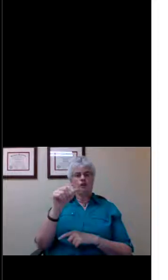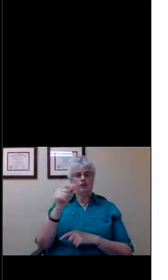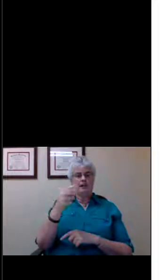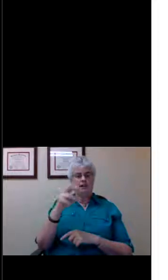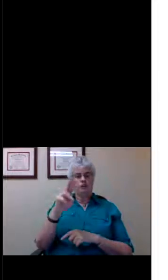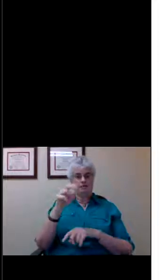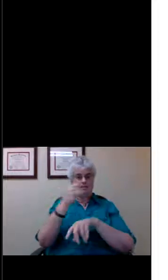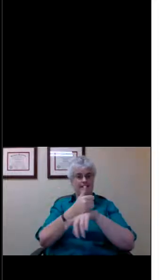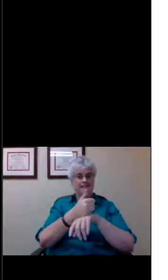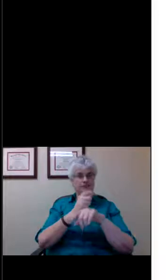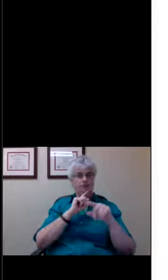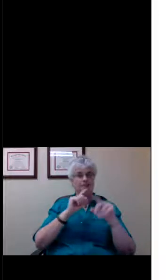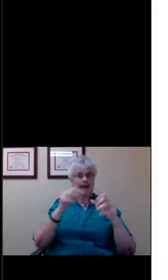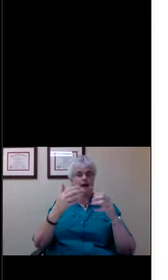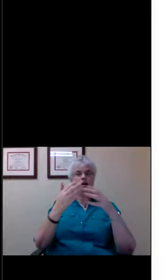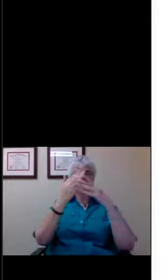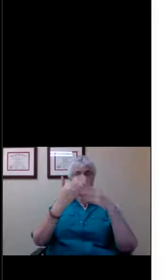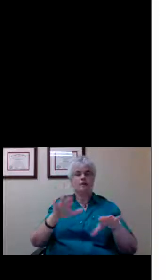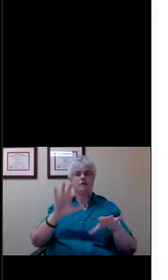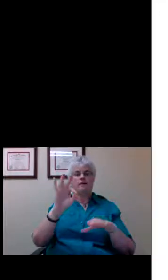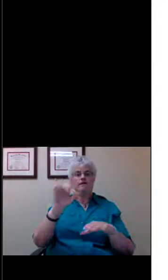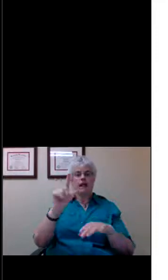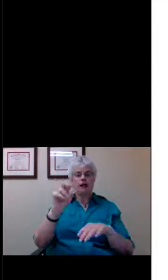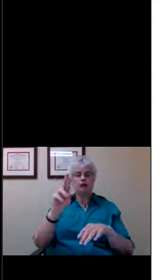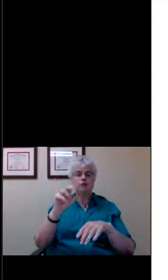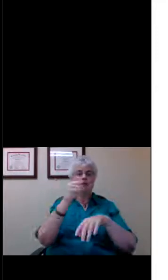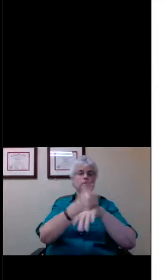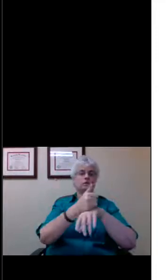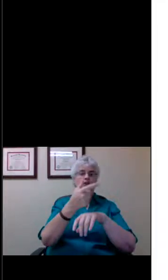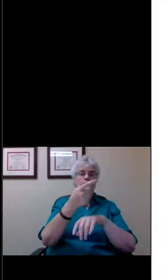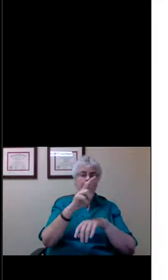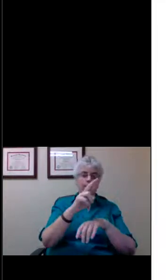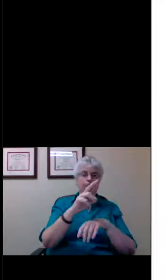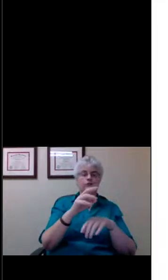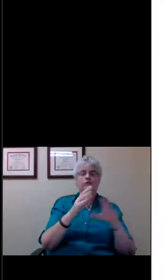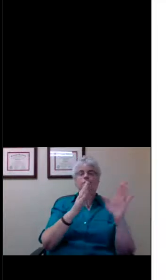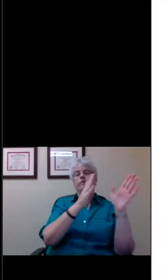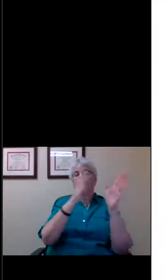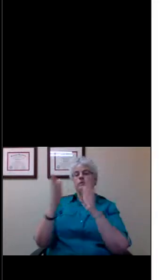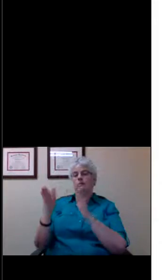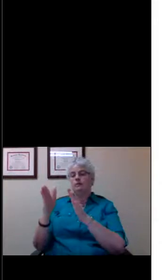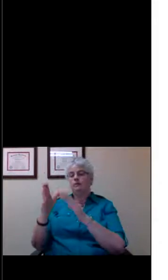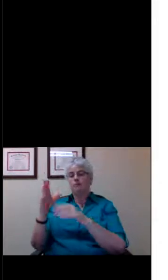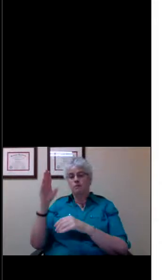things like that. Whether it was gender-based. You can- you